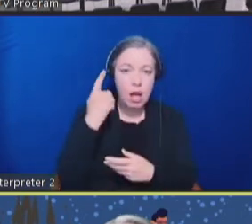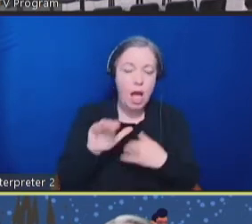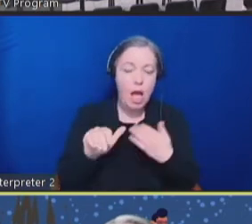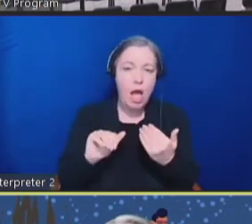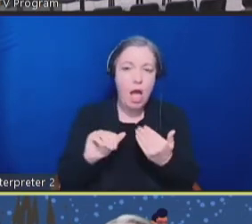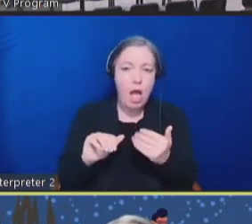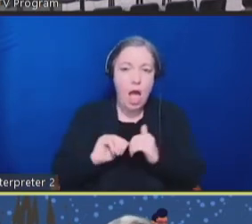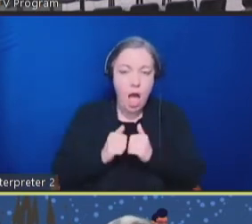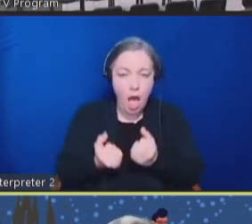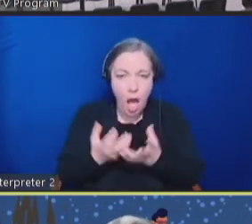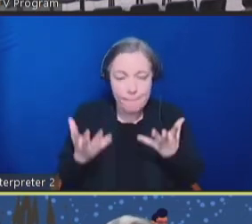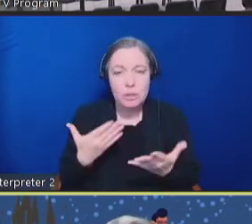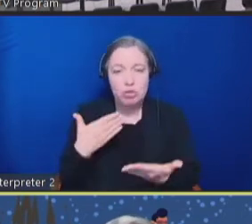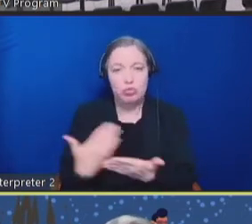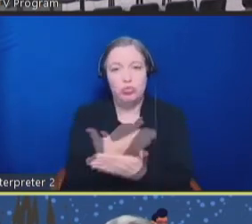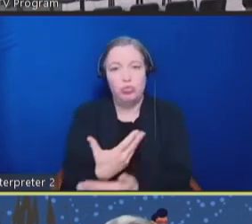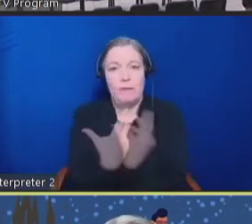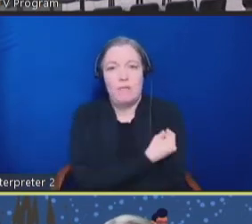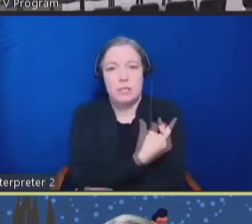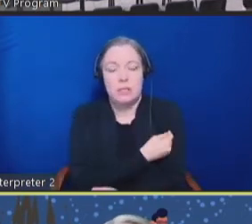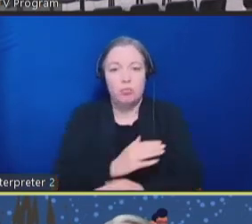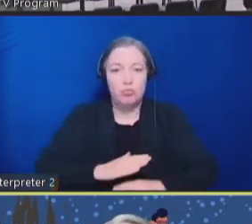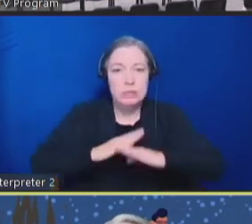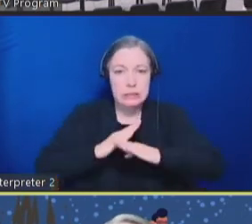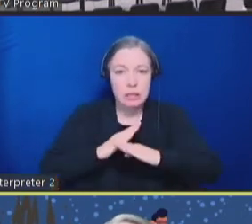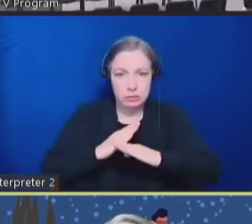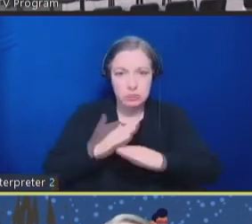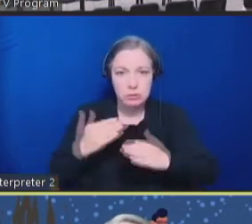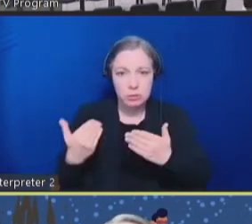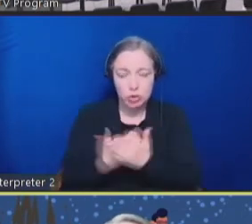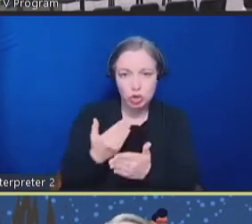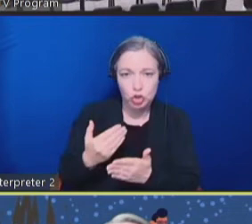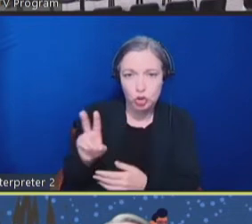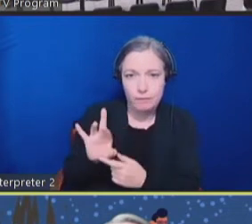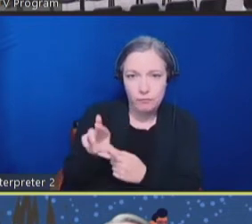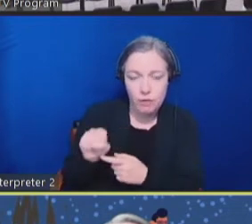protect against new viral variants that are emerging. They inform and support changes